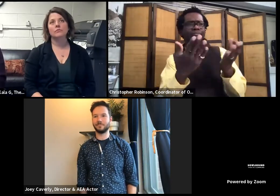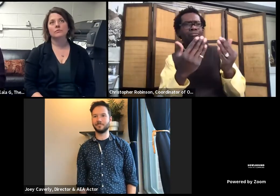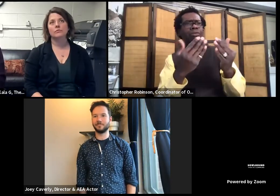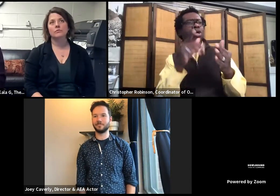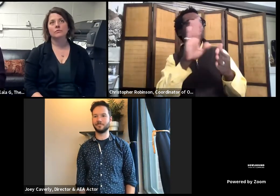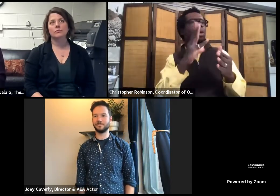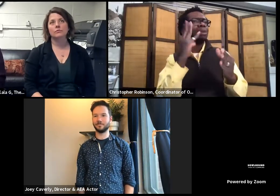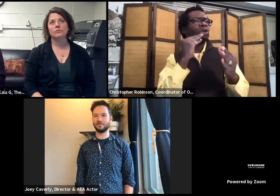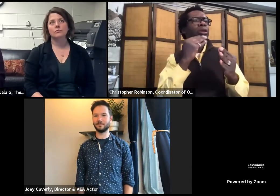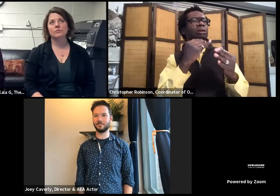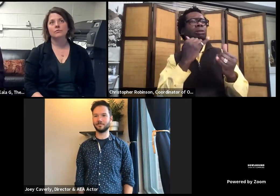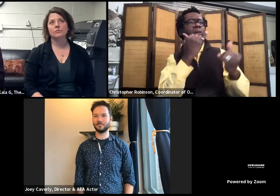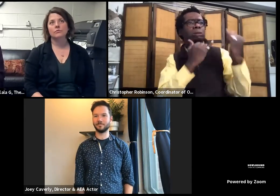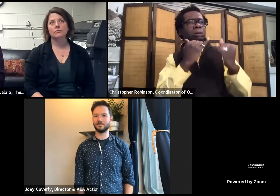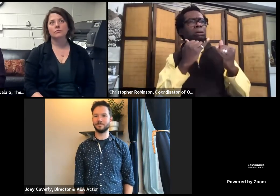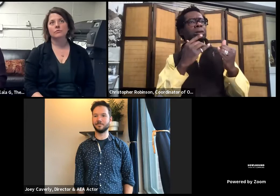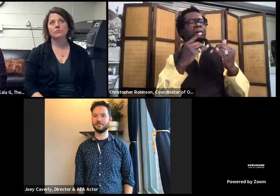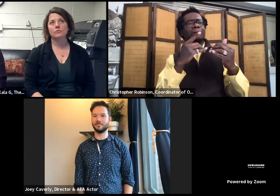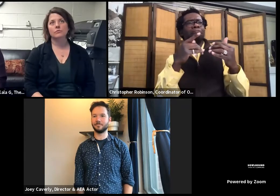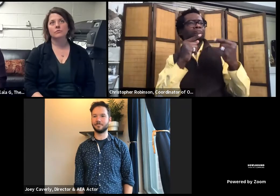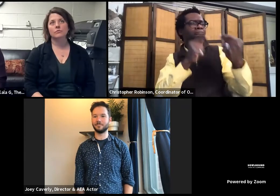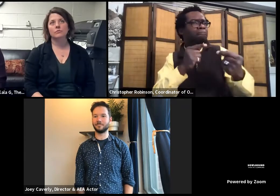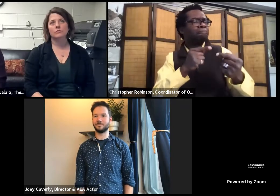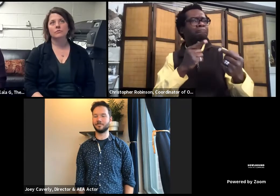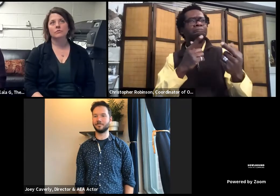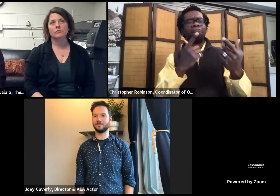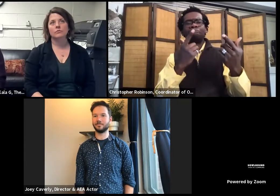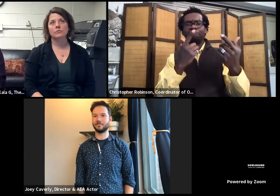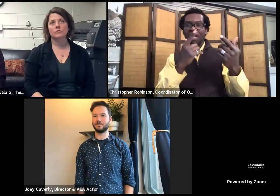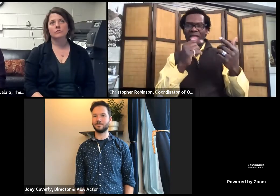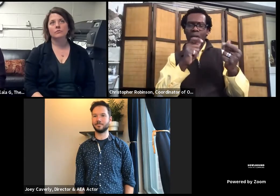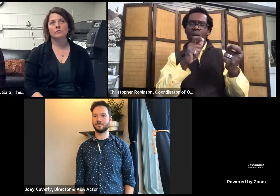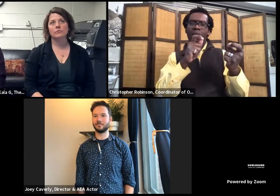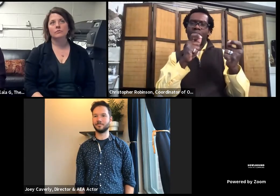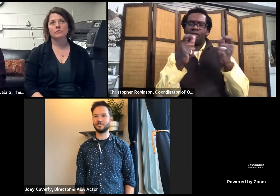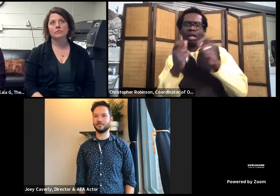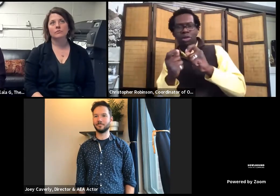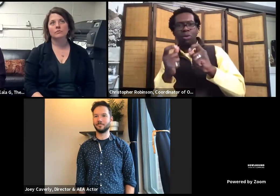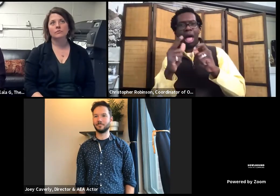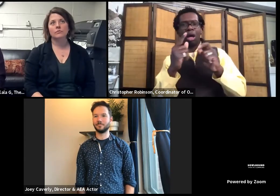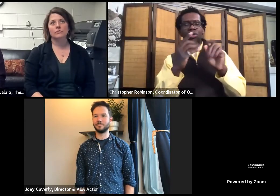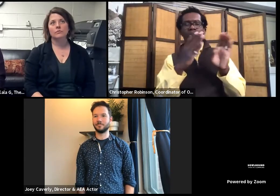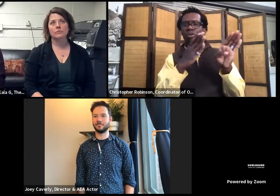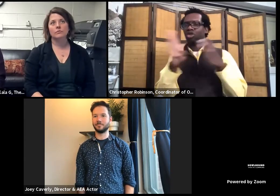instead of trying to avoid a negative behavior. It applies to today and what we're talking about.